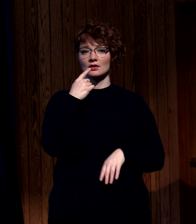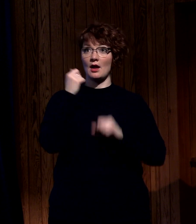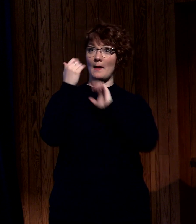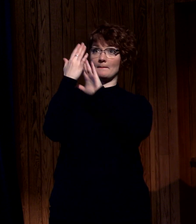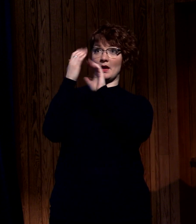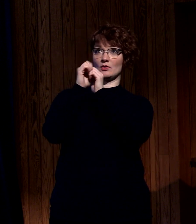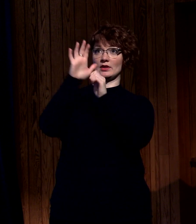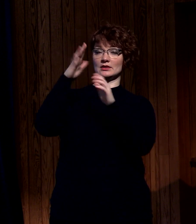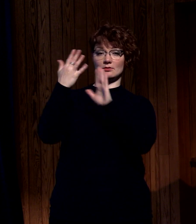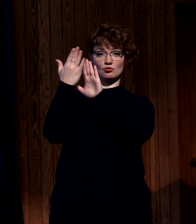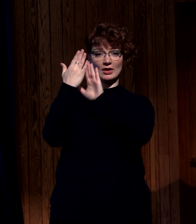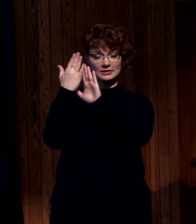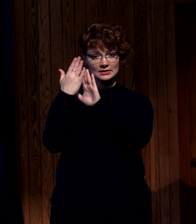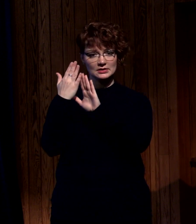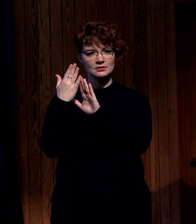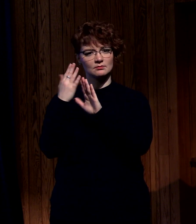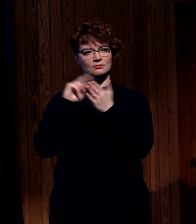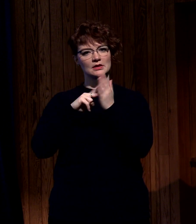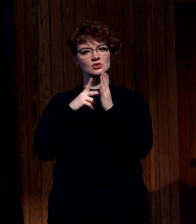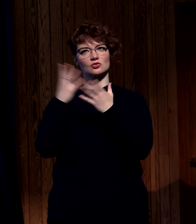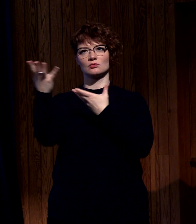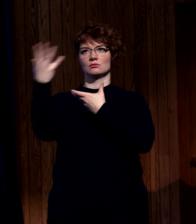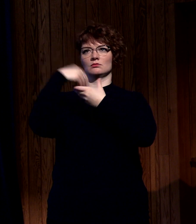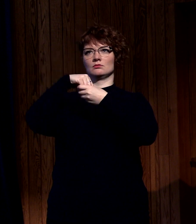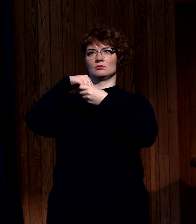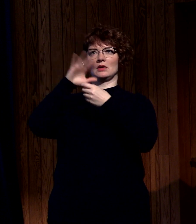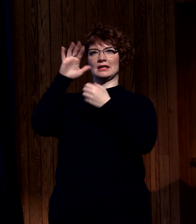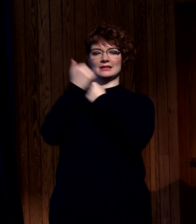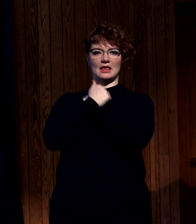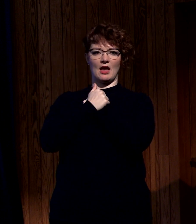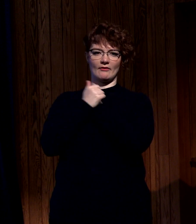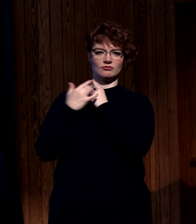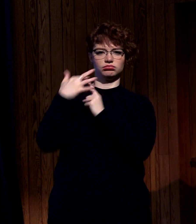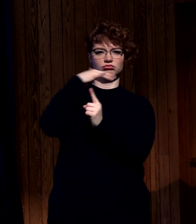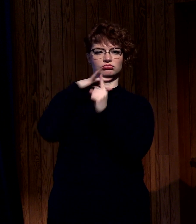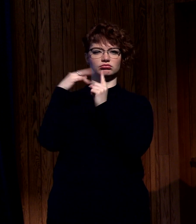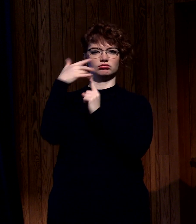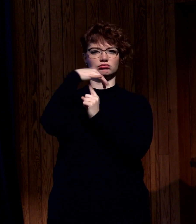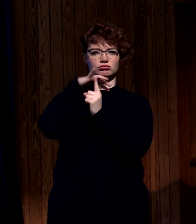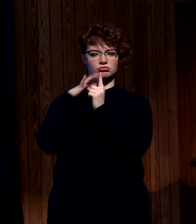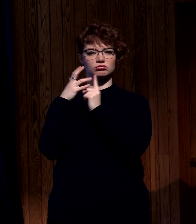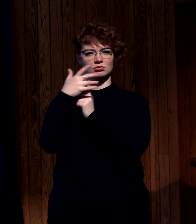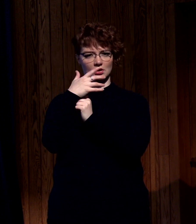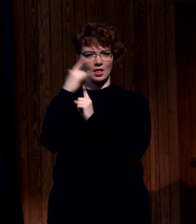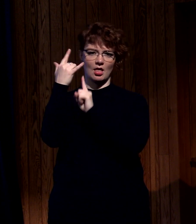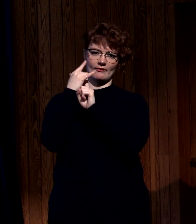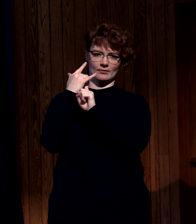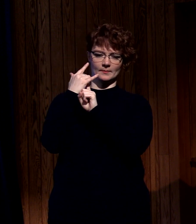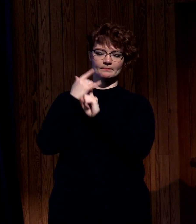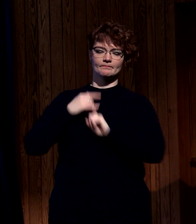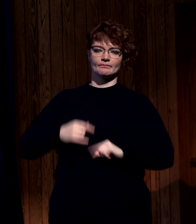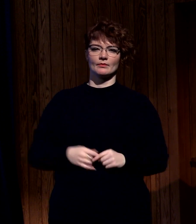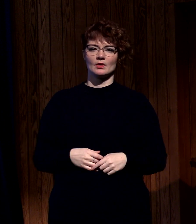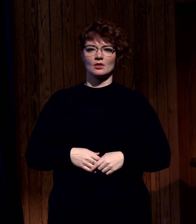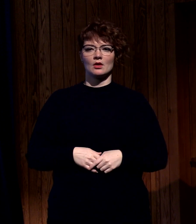abide in his love. And so, let me address one of the problems